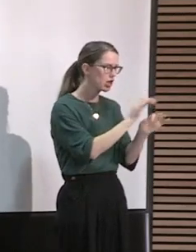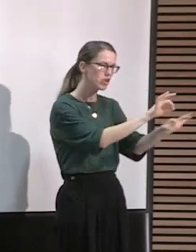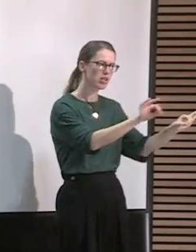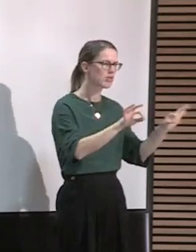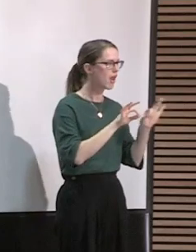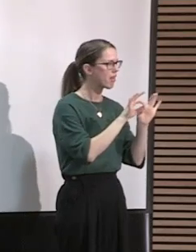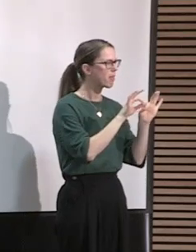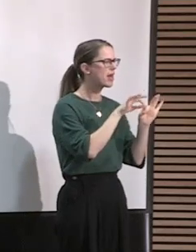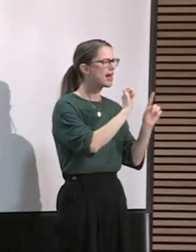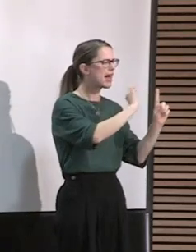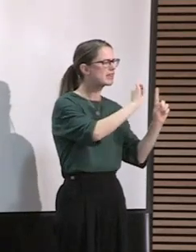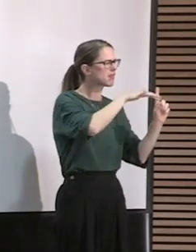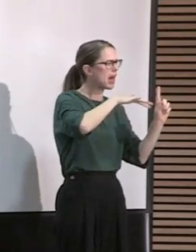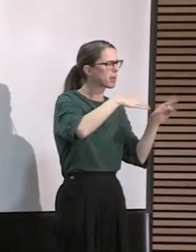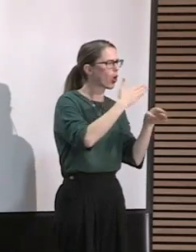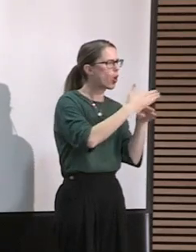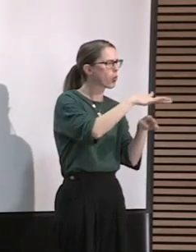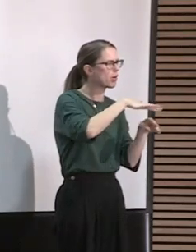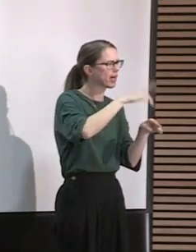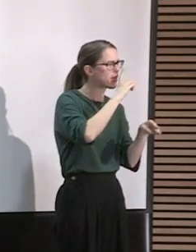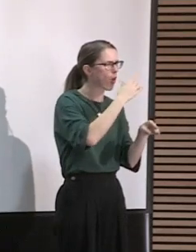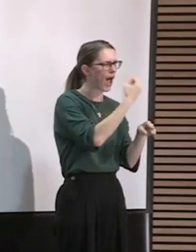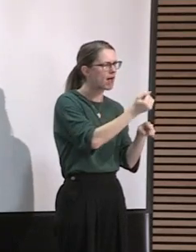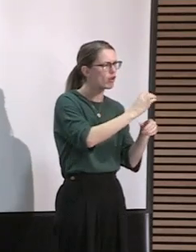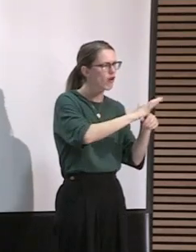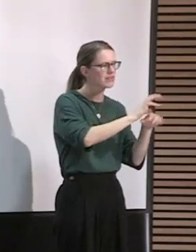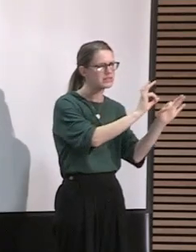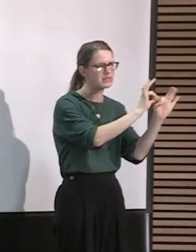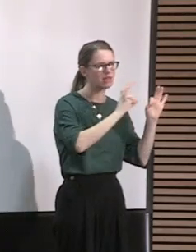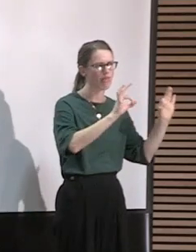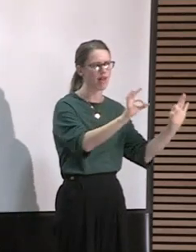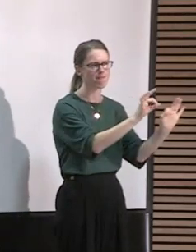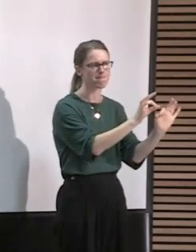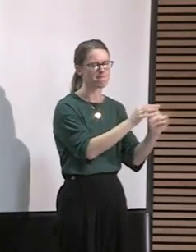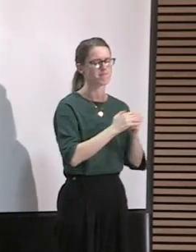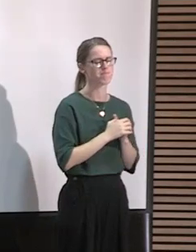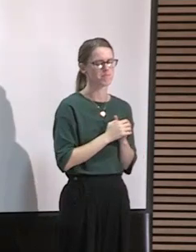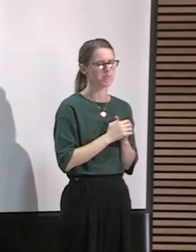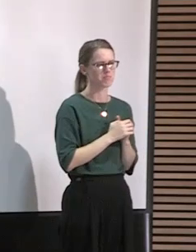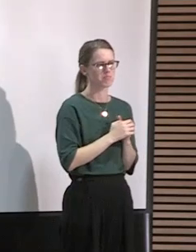of things, all the close contacts were identified very quickly and tested, and none